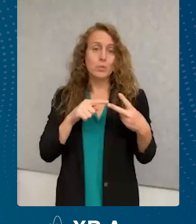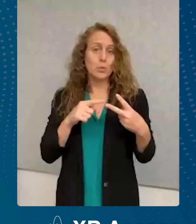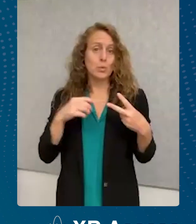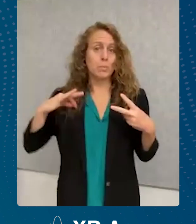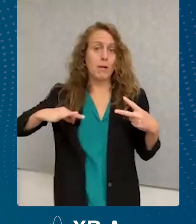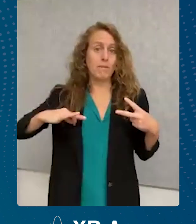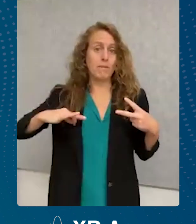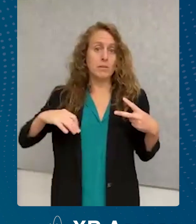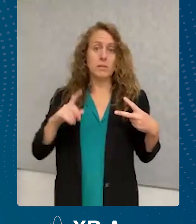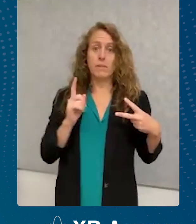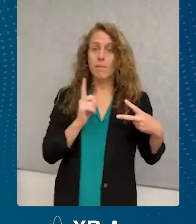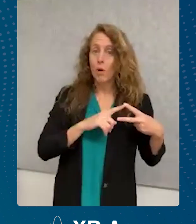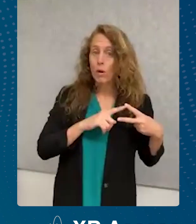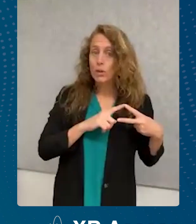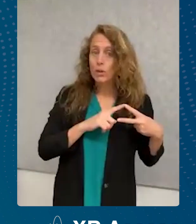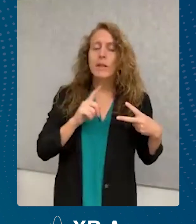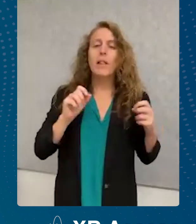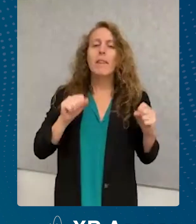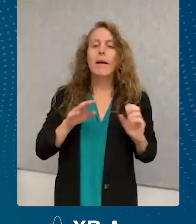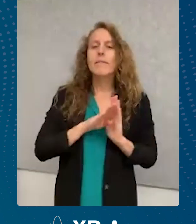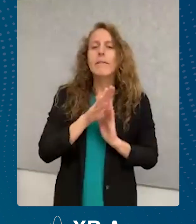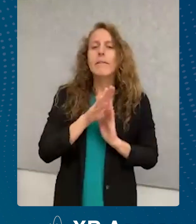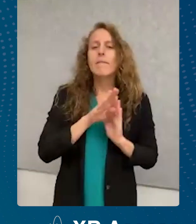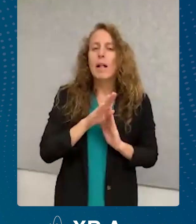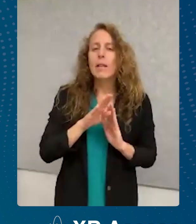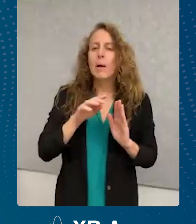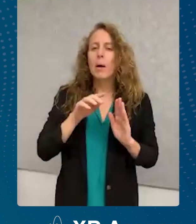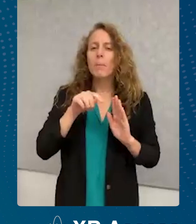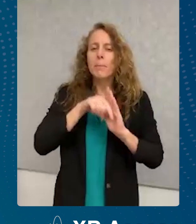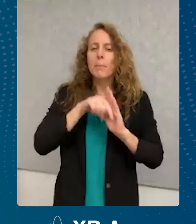they get to develop critical thinking skills, problem solving